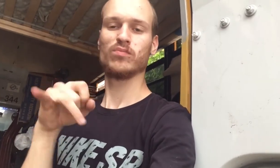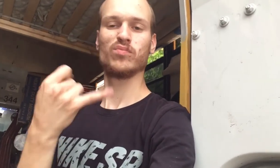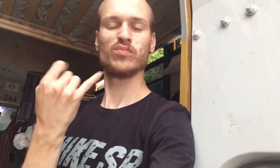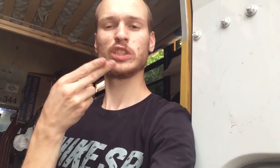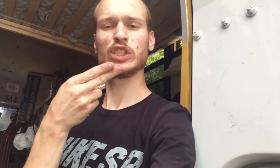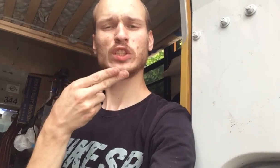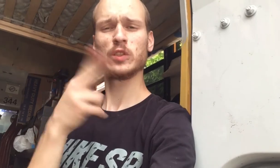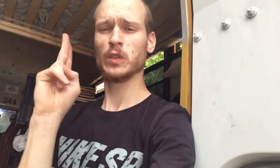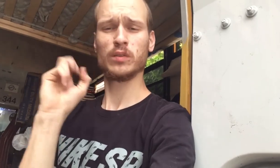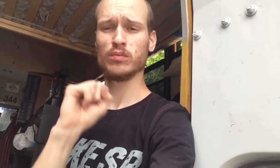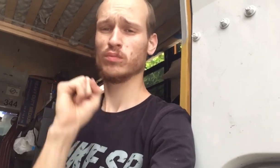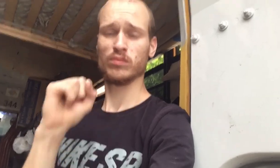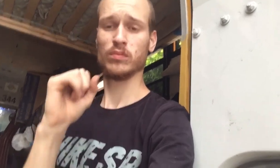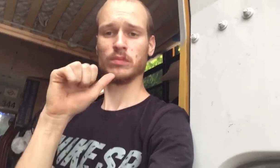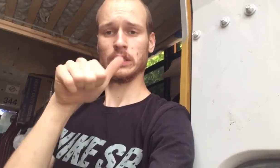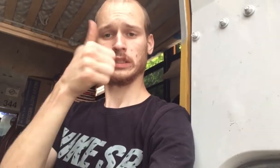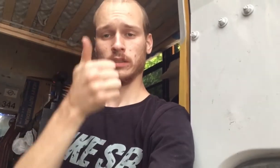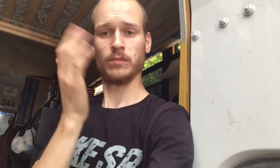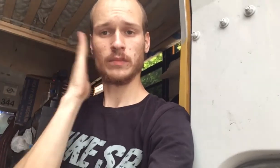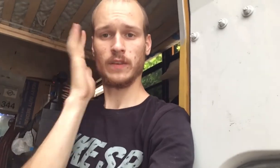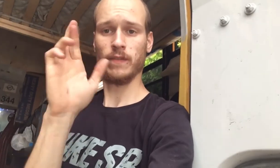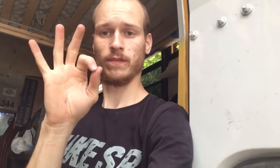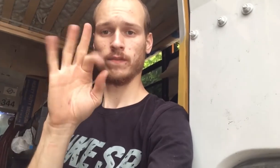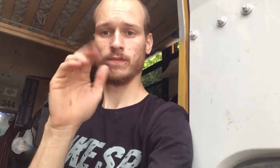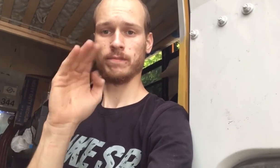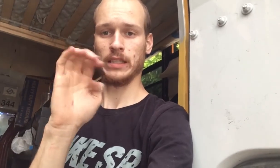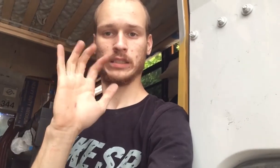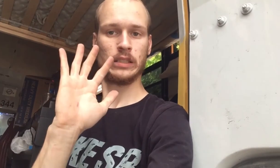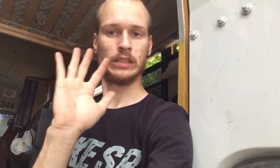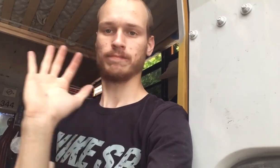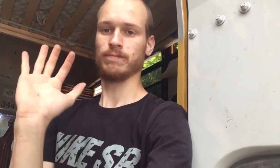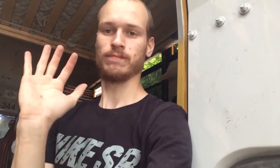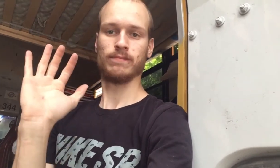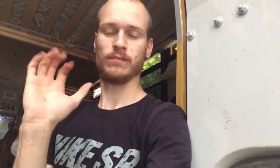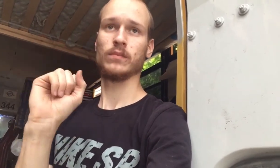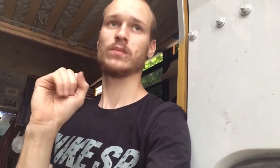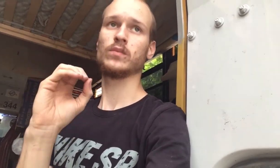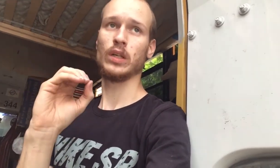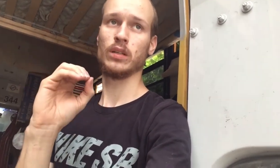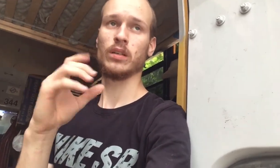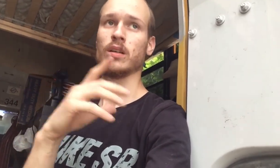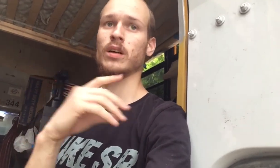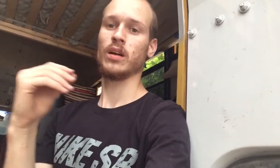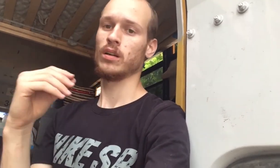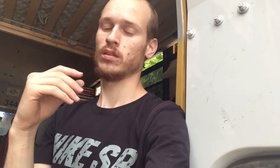so yeah just pretty work short and just build frame thats it. So, and..